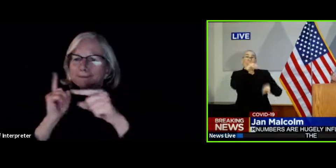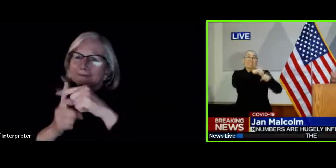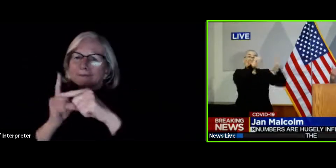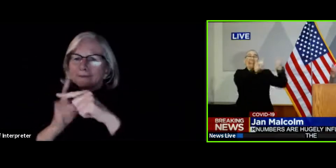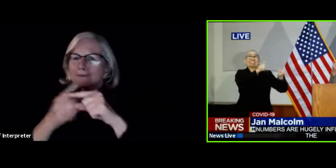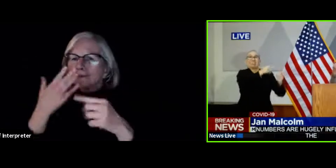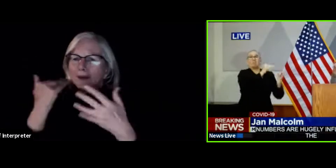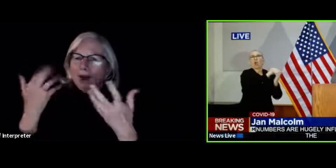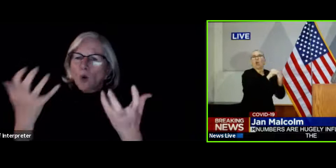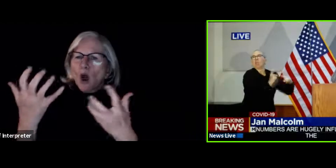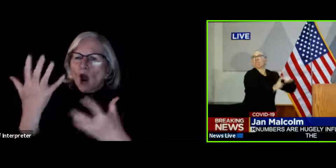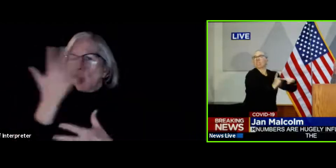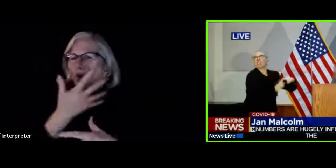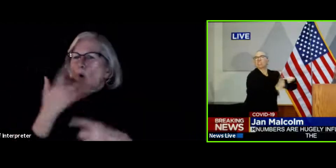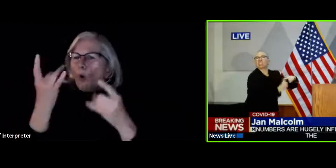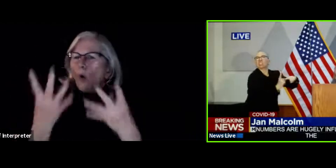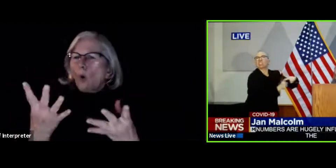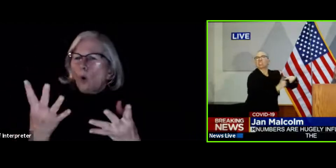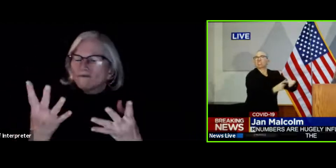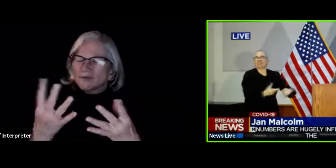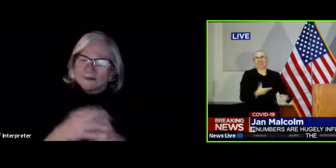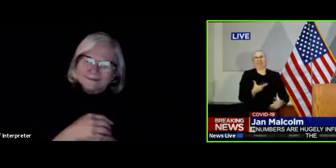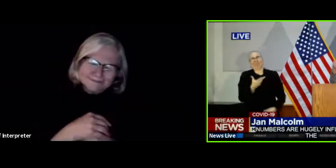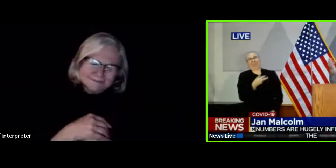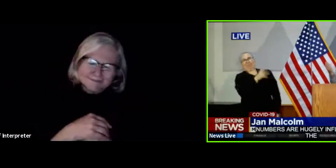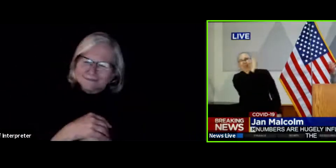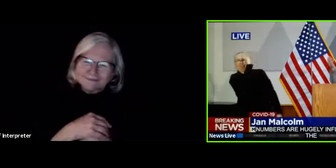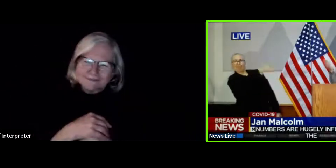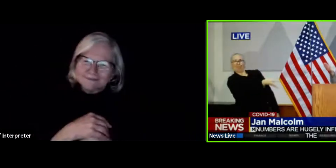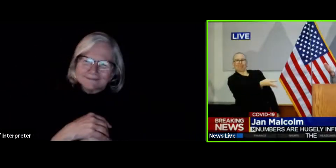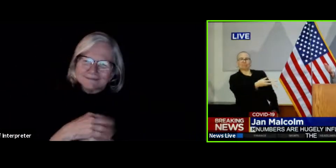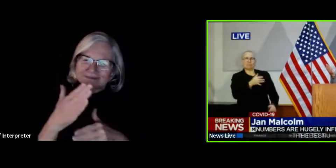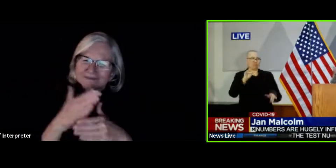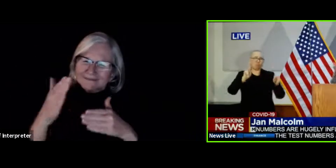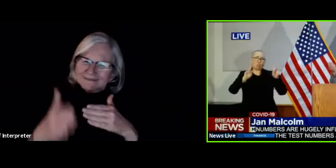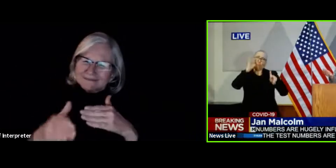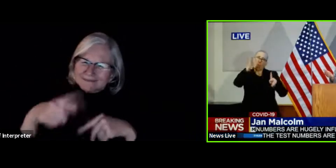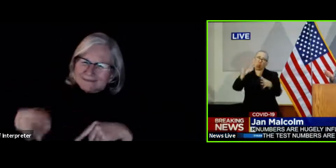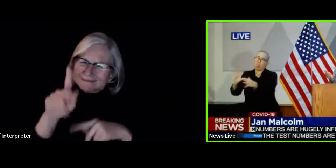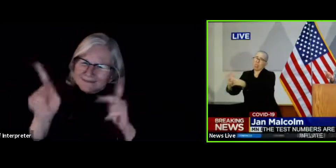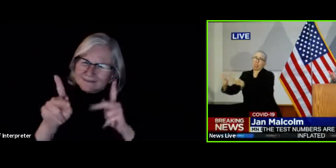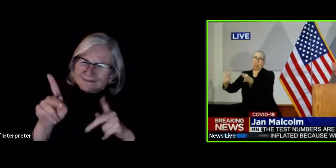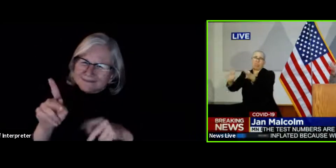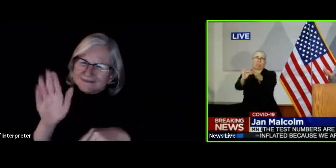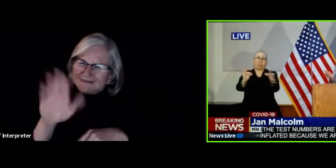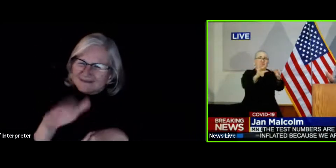THAT IS-AND AS A RESULT, PEOPLE SAYING, WELL, DON'T BOTHER TO GET TESTED BECAUSE THE STATE IS COOKING THE